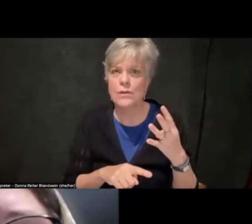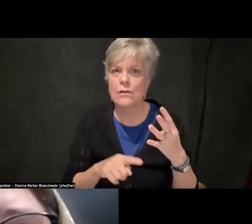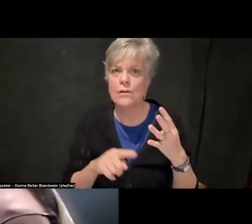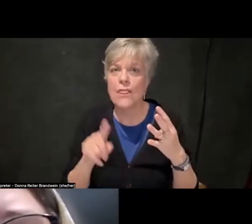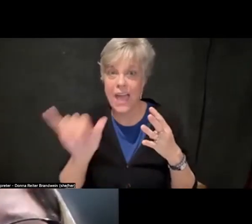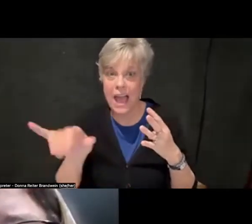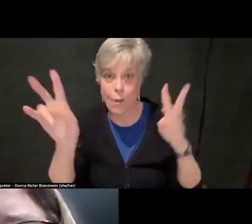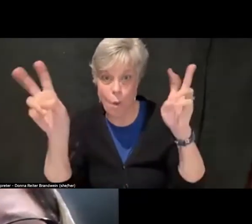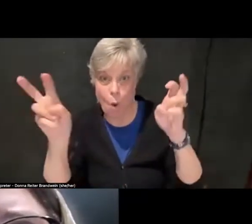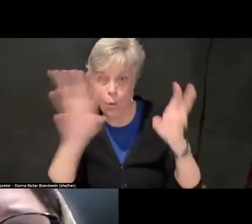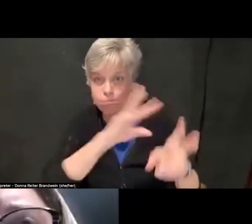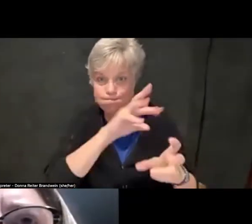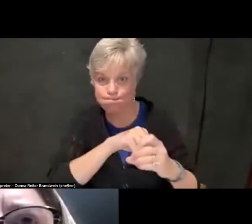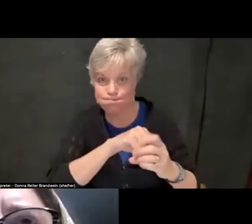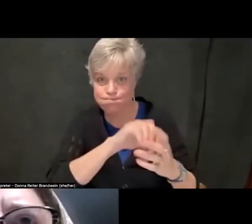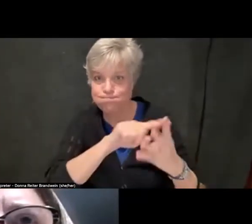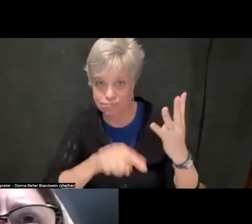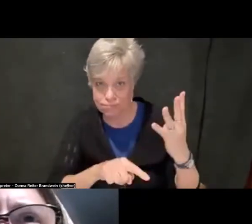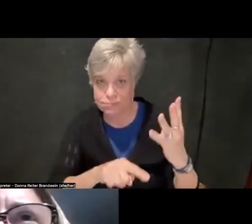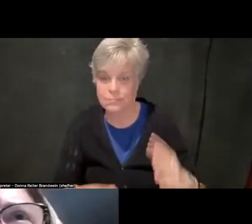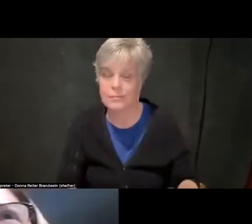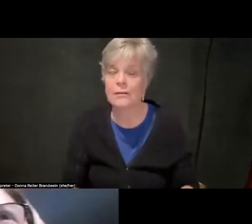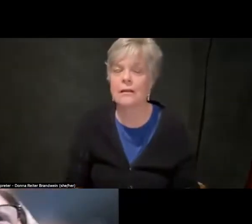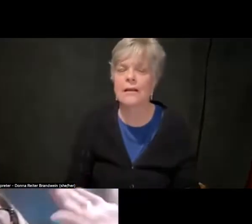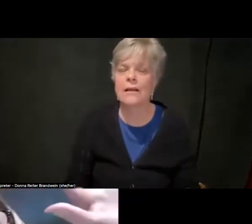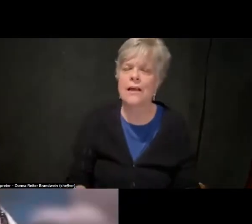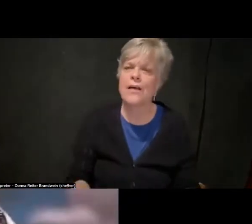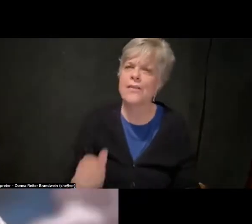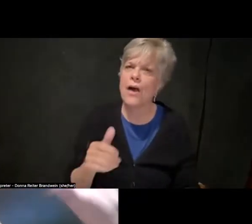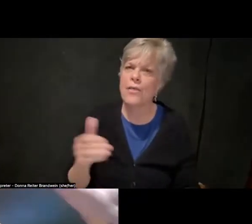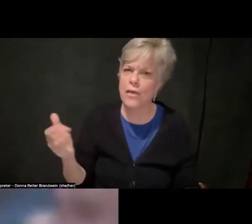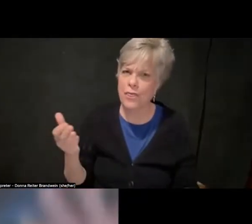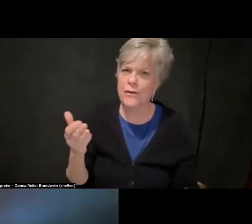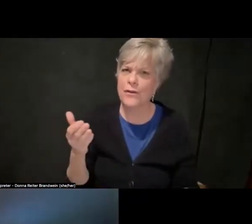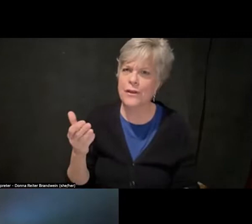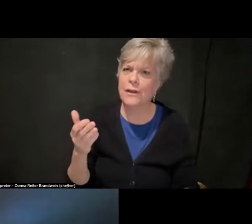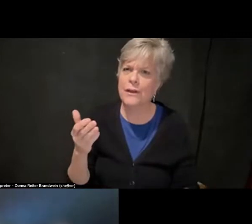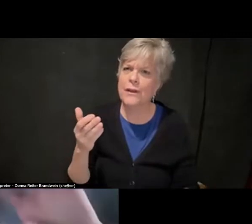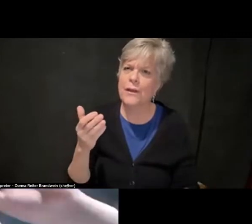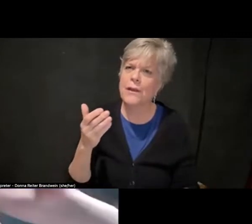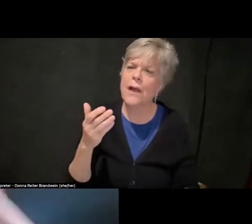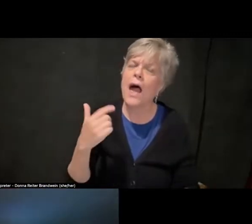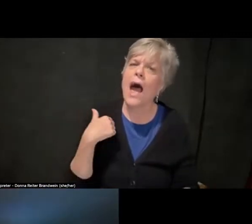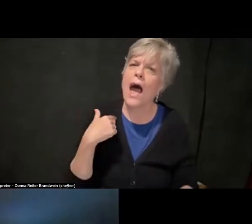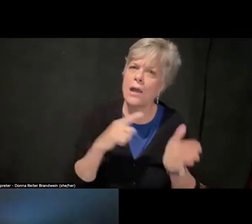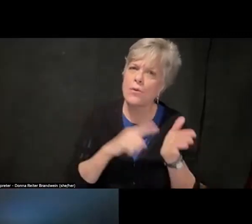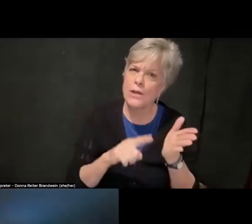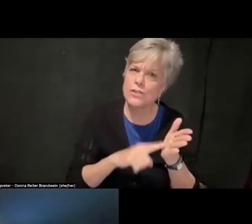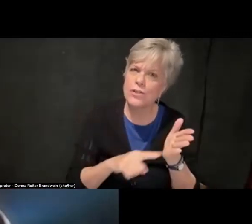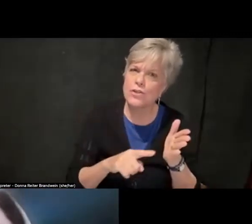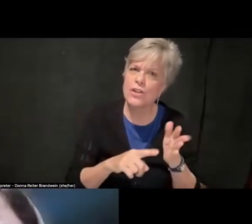The other thing, because I broke it down in the institution and I looked at the same themes at the institution and then the same themes